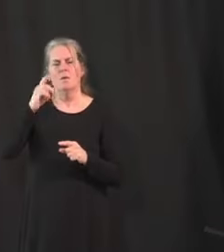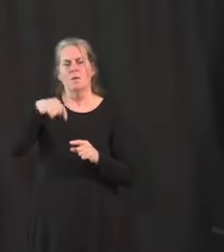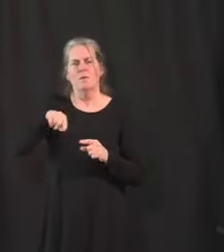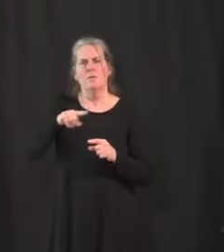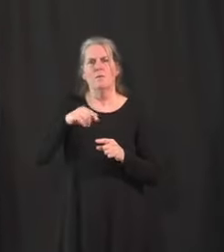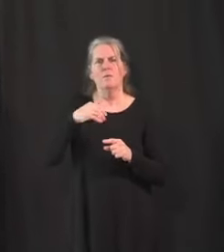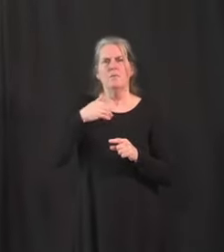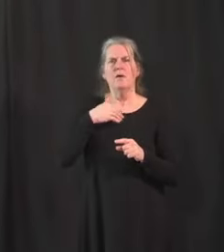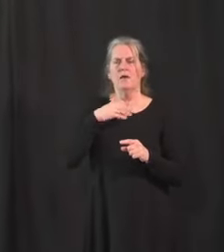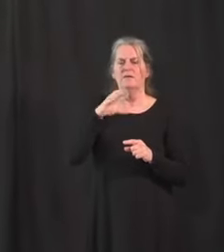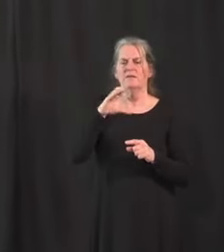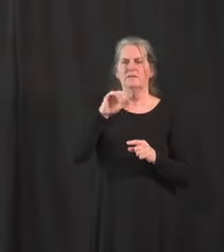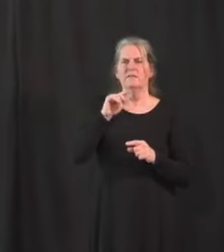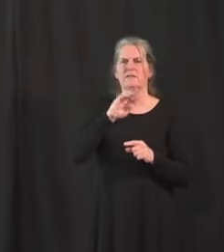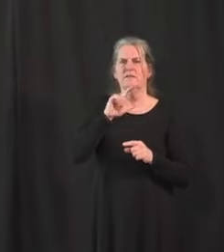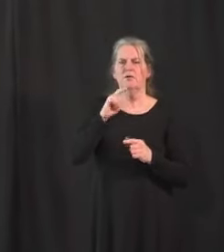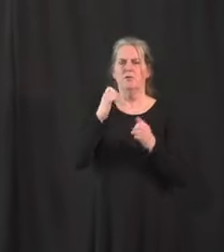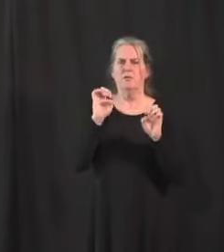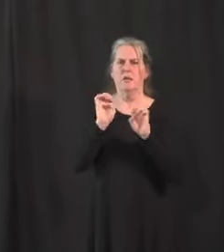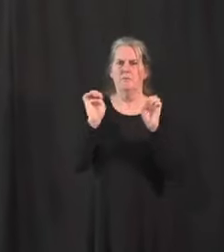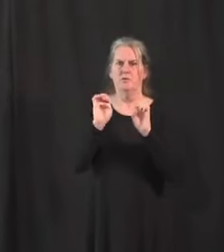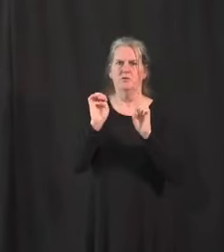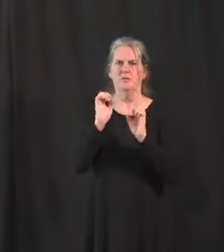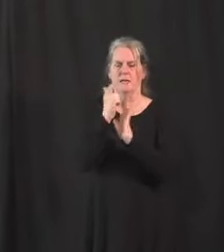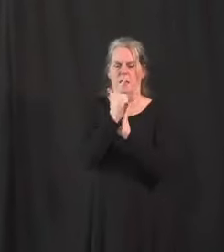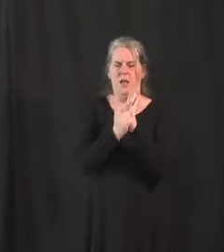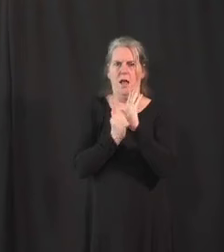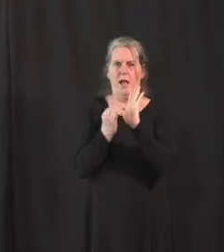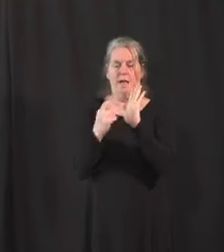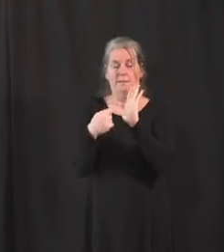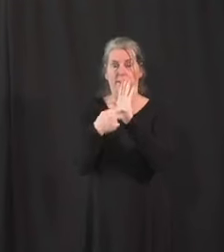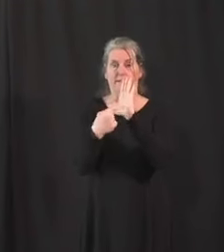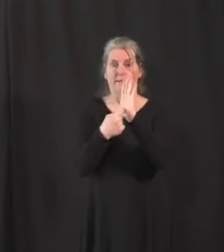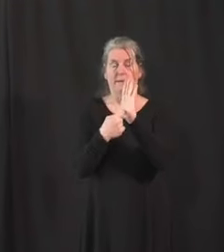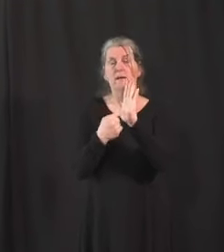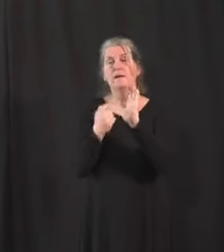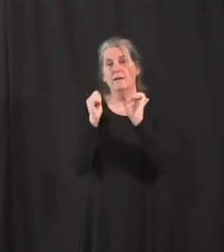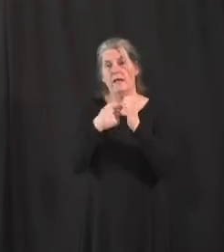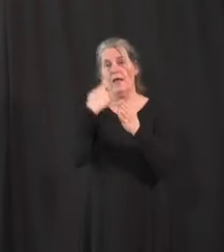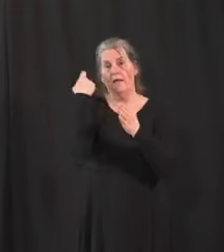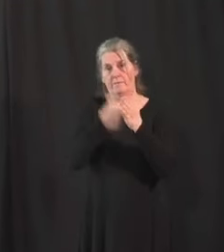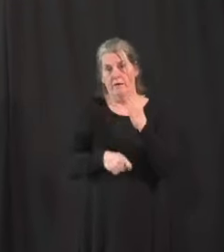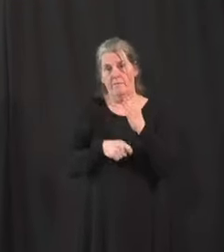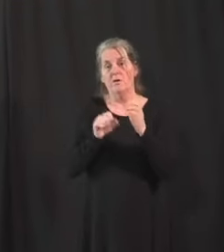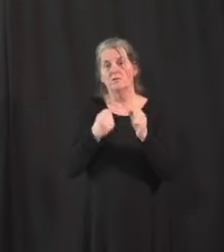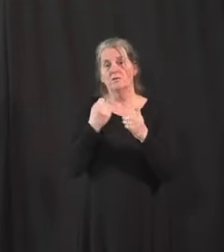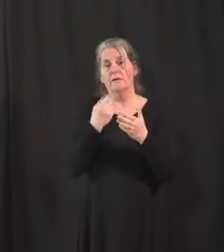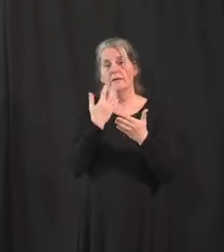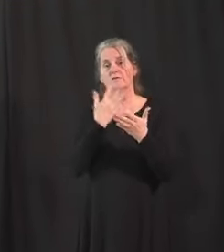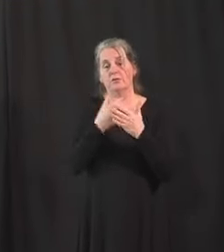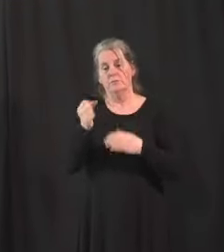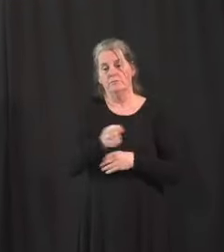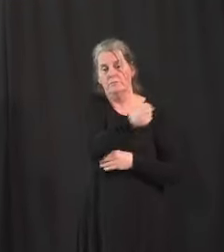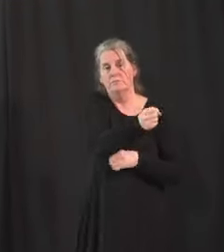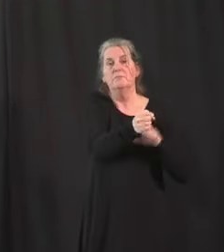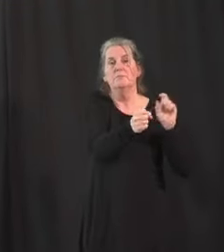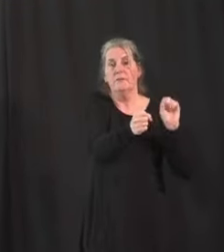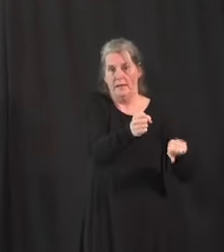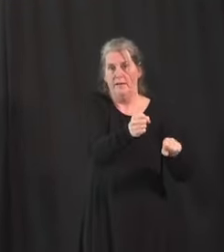EMERGENCIES MEASURES ACT. WITHIN THAT, THERE ARE FINES INCLUDING JAIL SENTENCES FOR THOSE THAT DON'T COMPLY TO THE ORDERS.